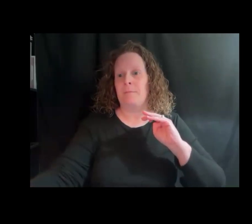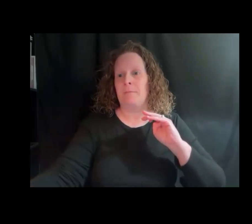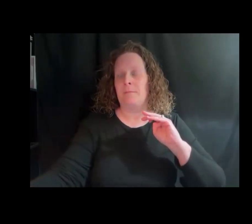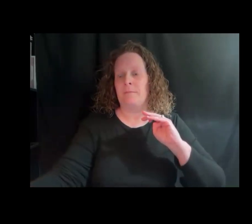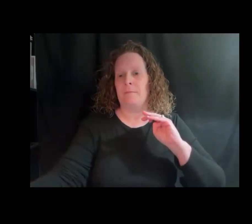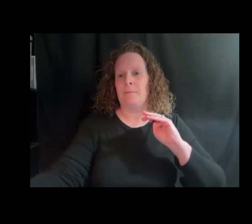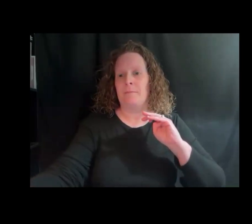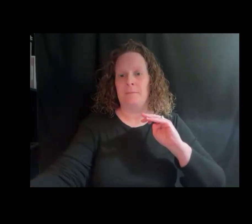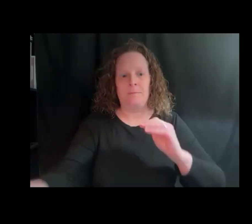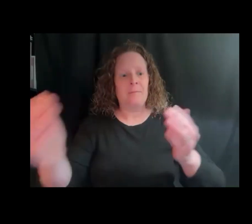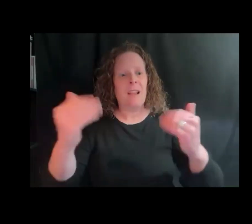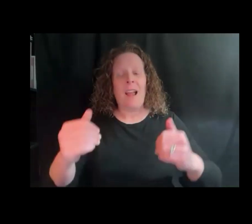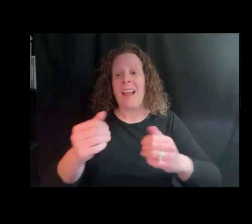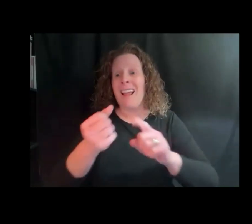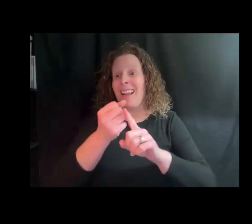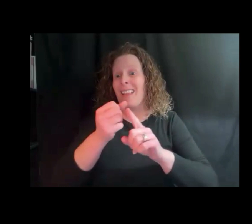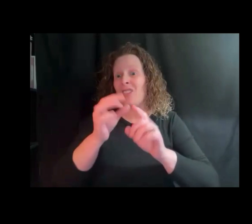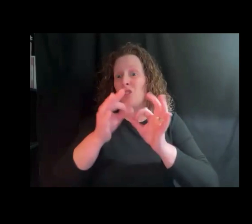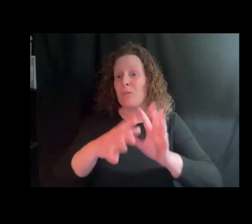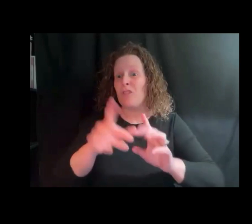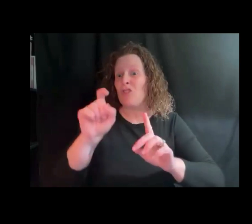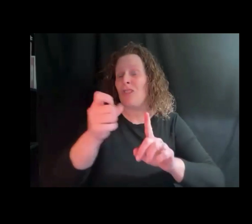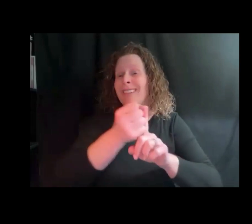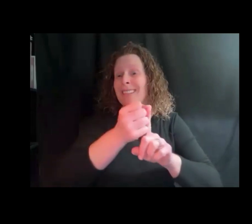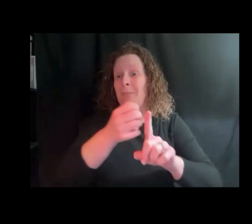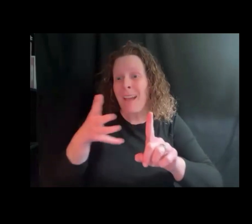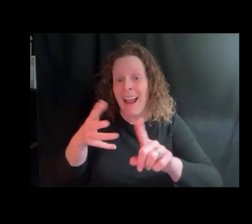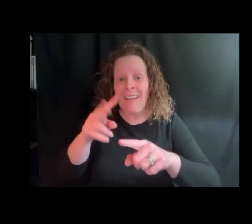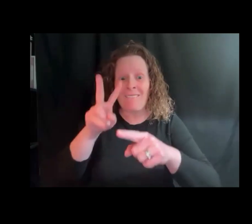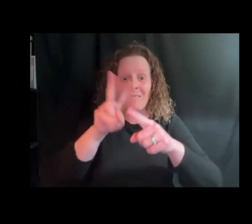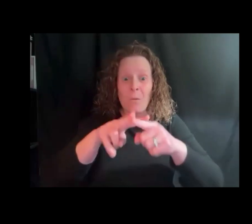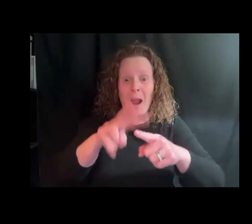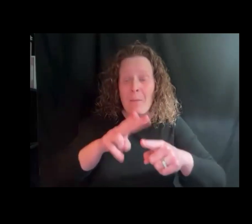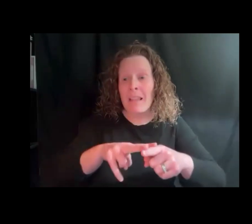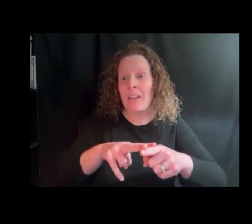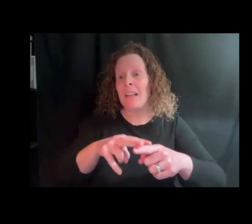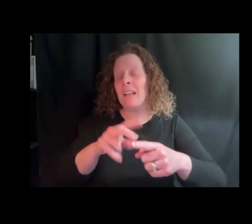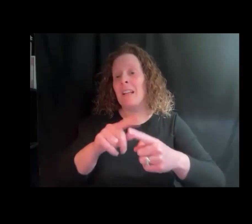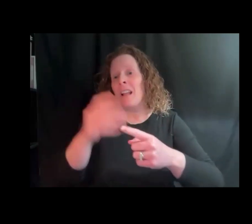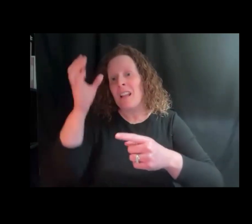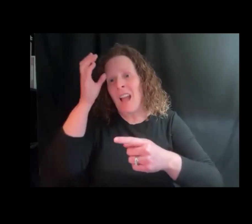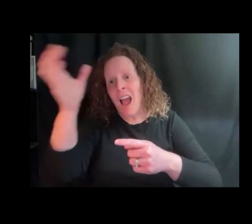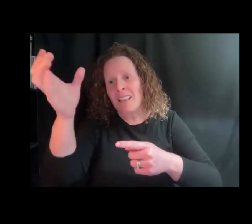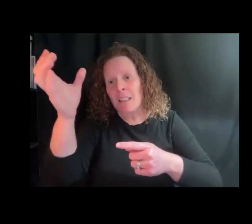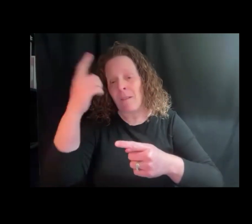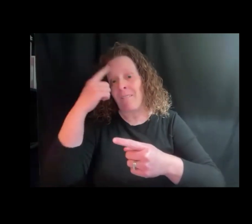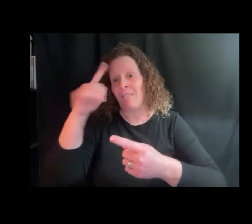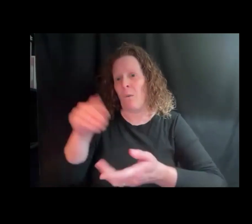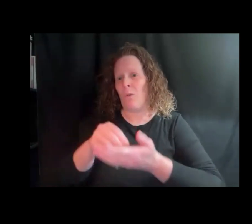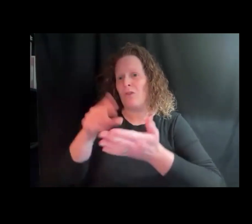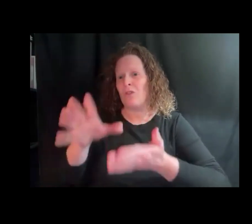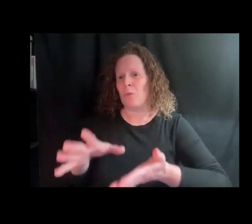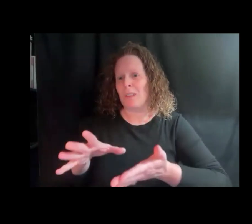to having them. So interpreters should expand